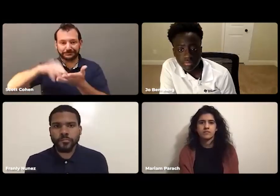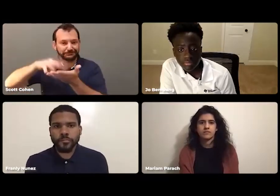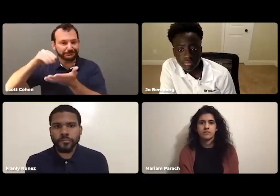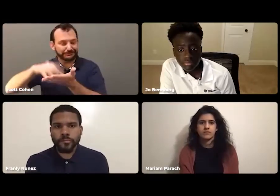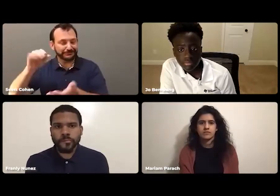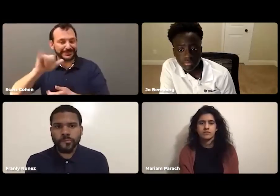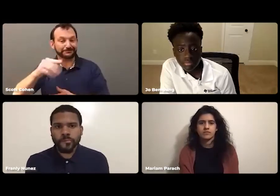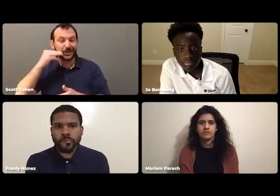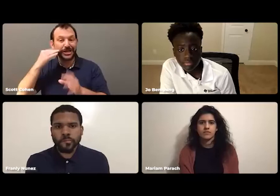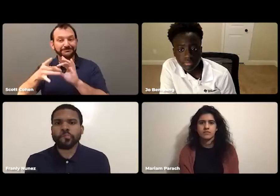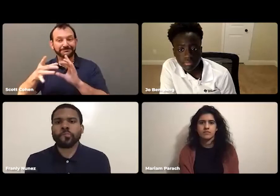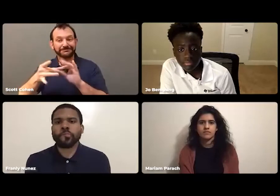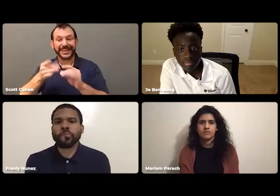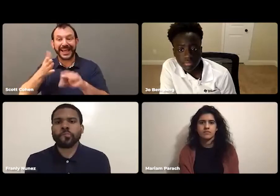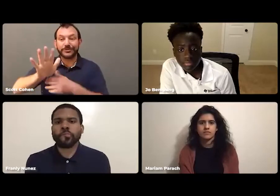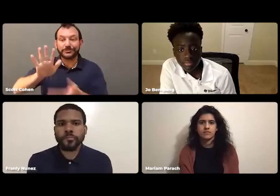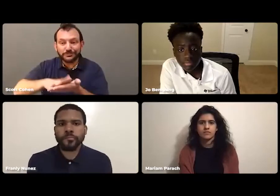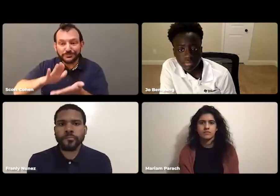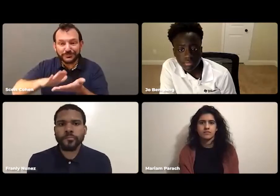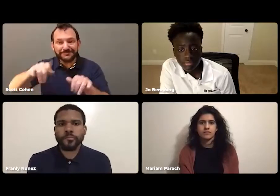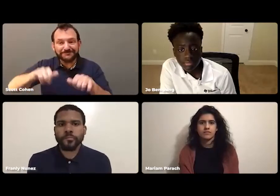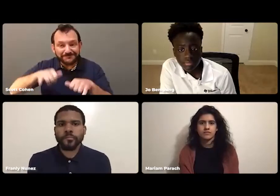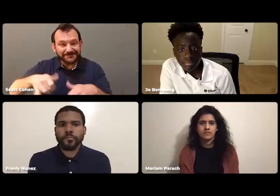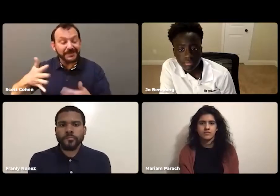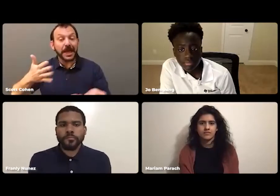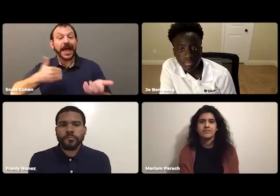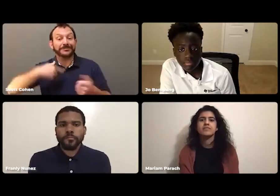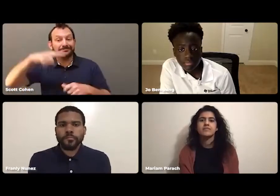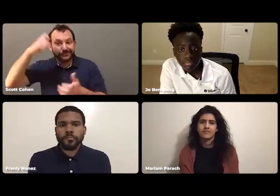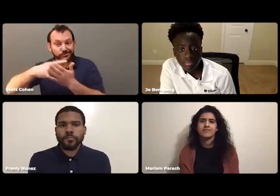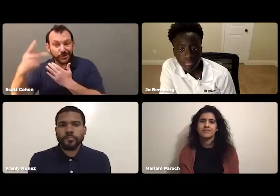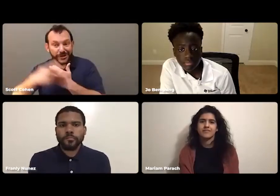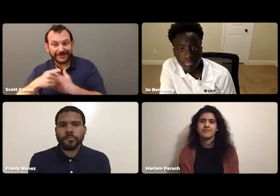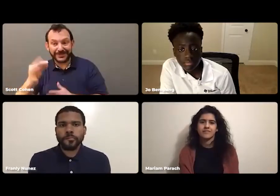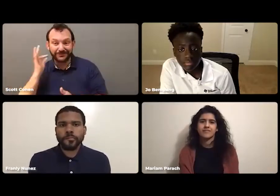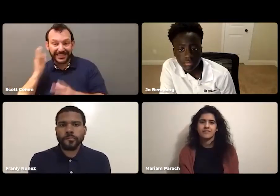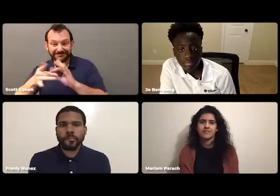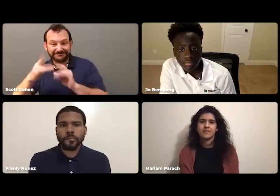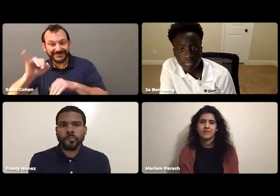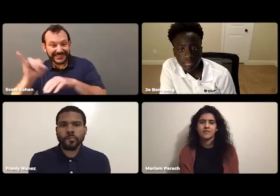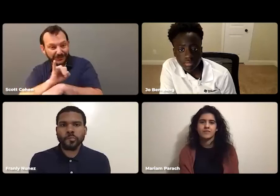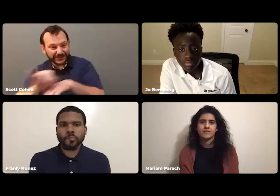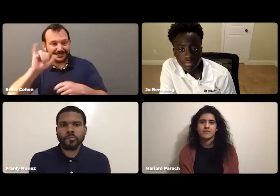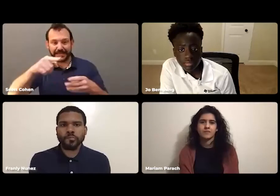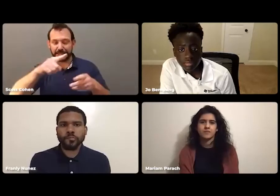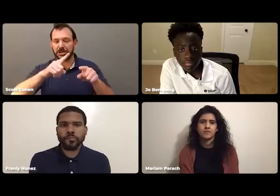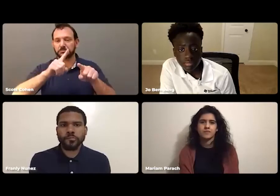Information on people of color, learning, and statistics. Like Mariam said, after-school programs.